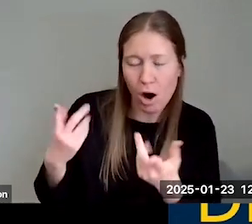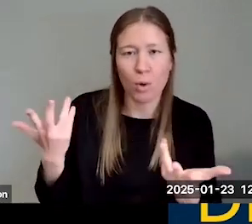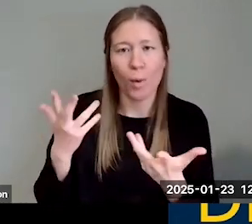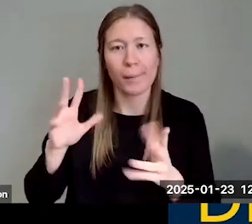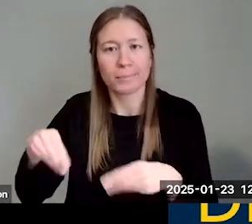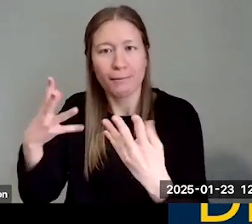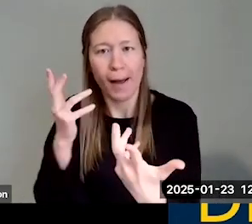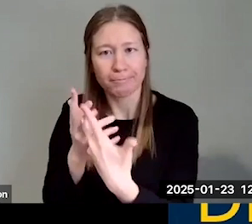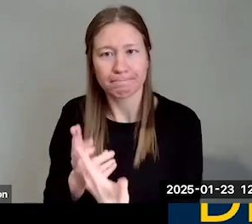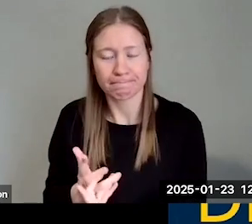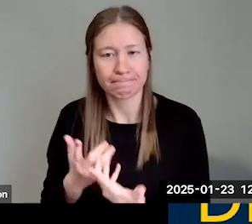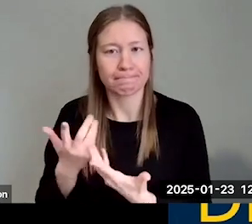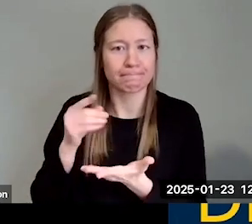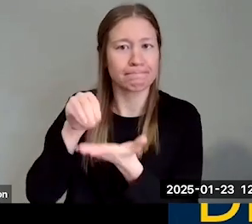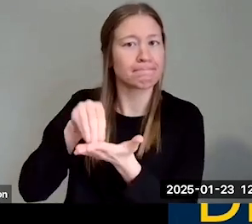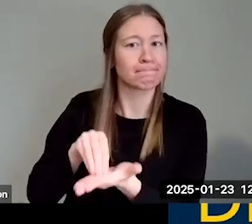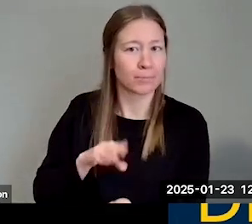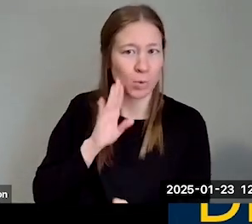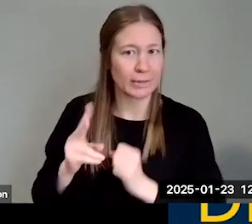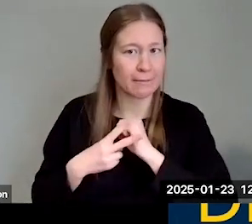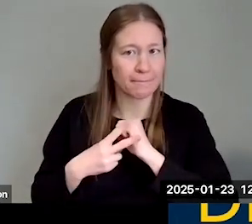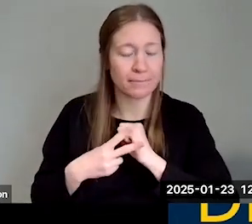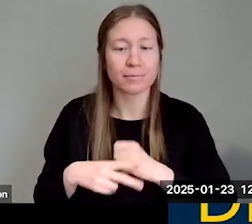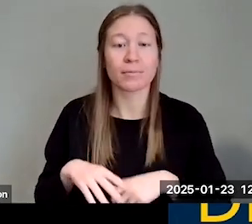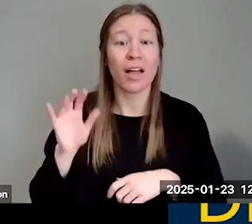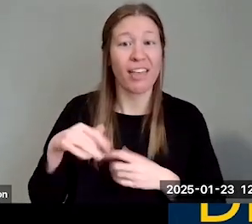Once that disclosure occurs, regardless of any stage